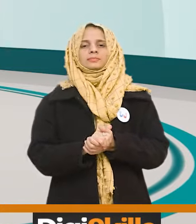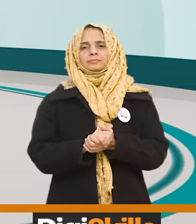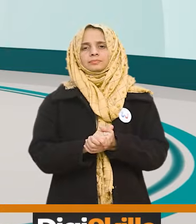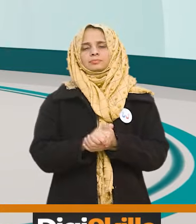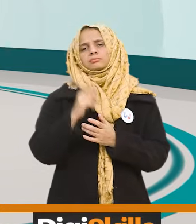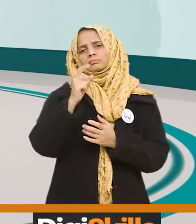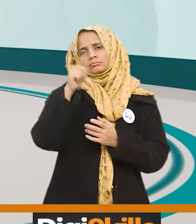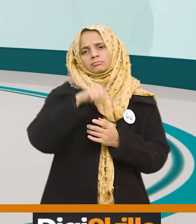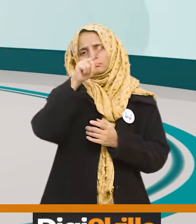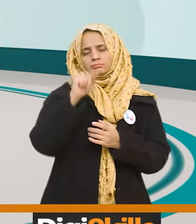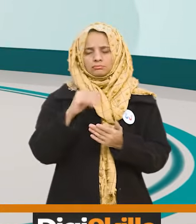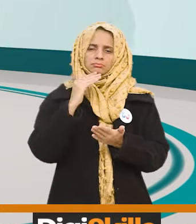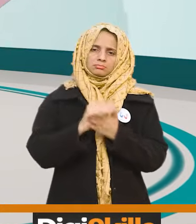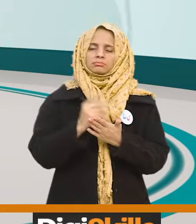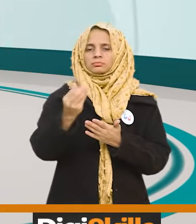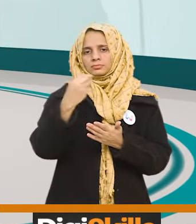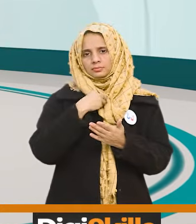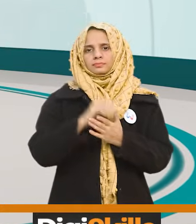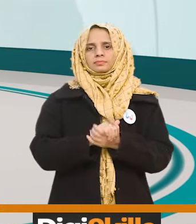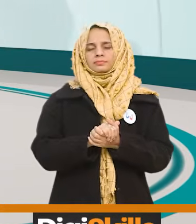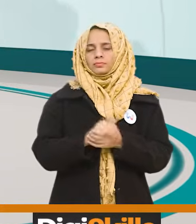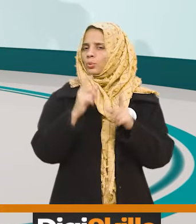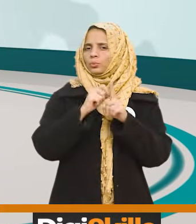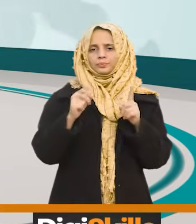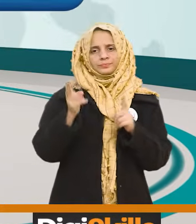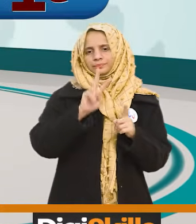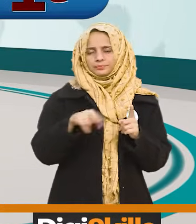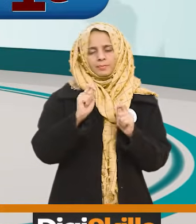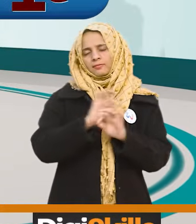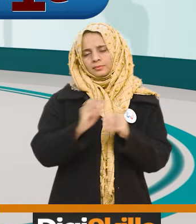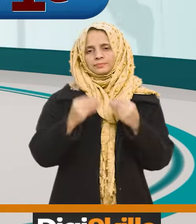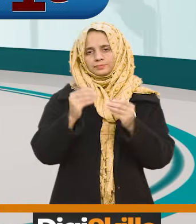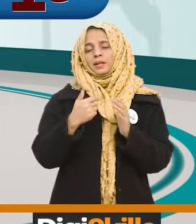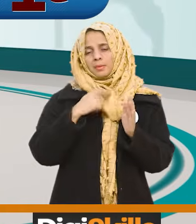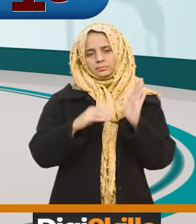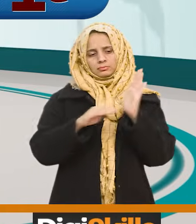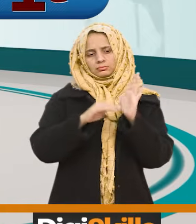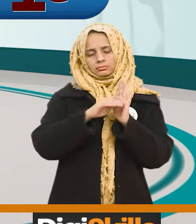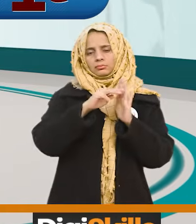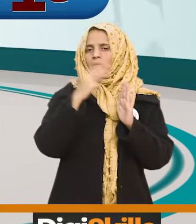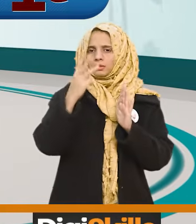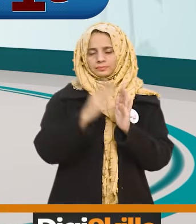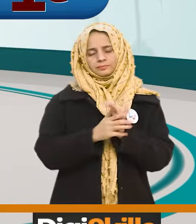to be released from the escrow. For example, We have a $100 project. We defined three milestones for it.